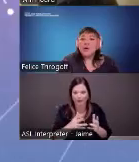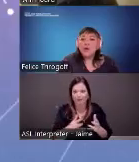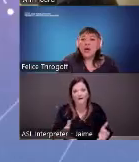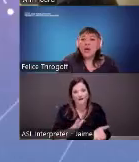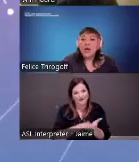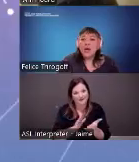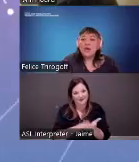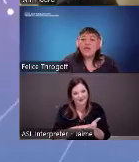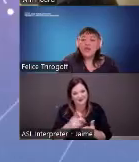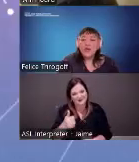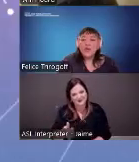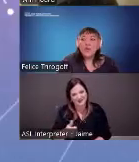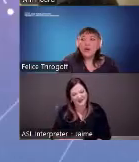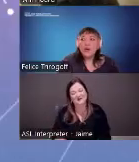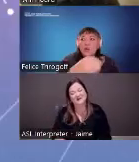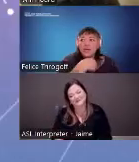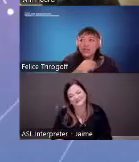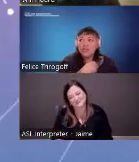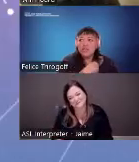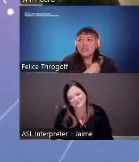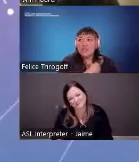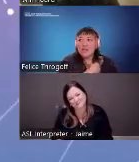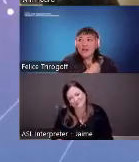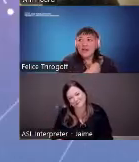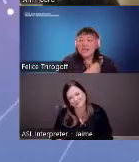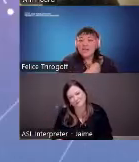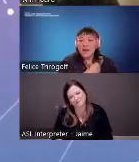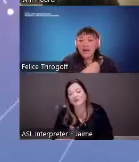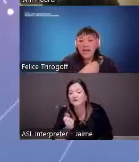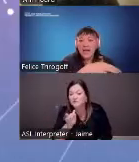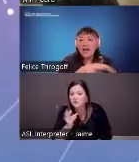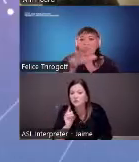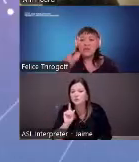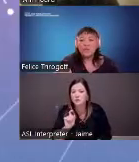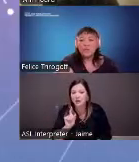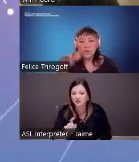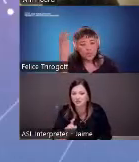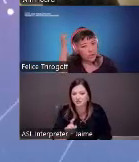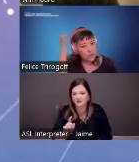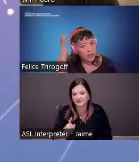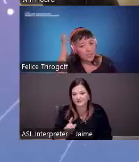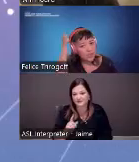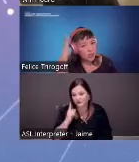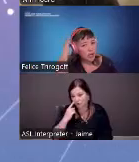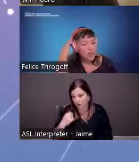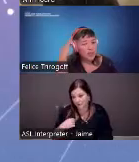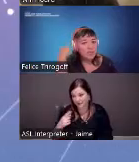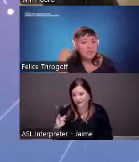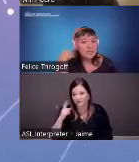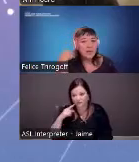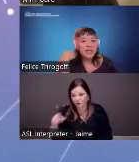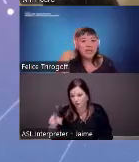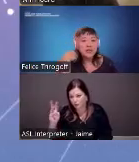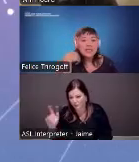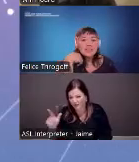So a few questions that I have-- and Will, you had touched upon this at your end